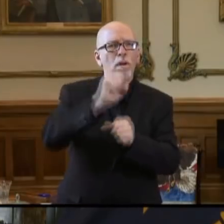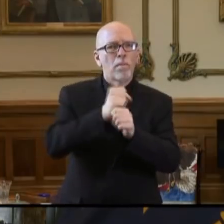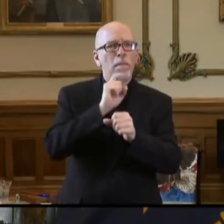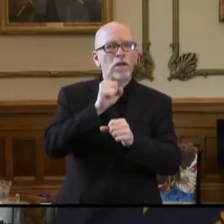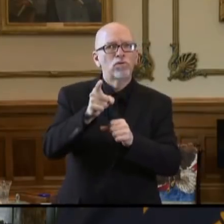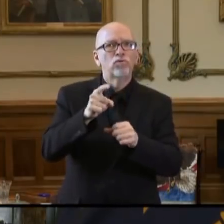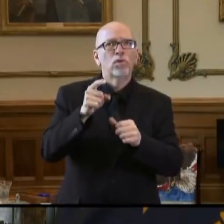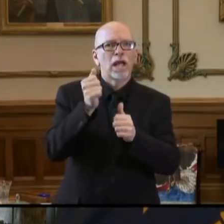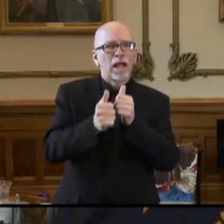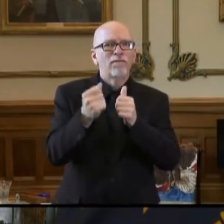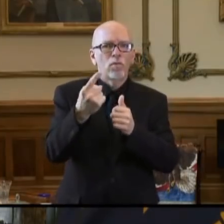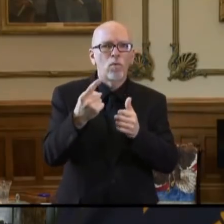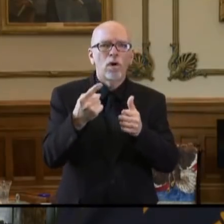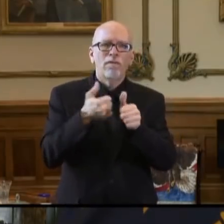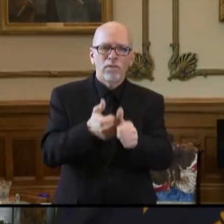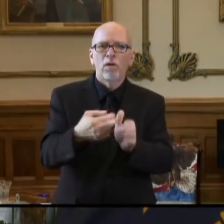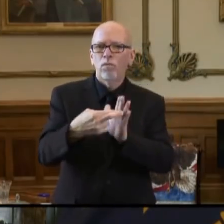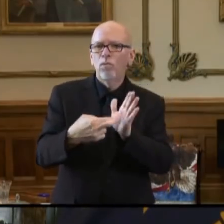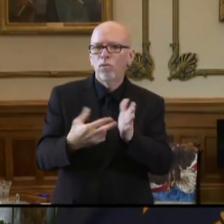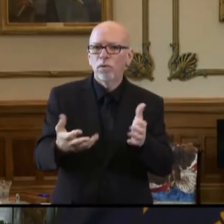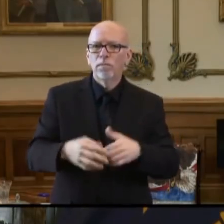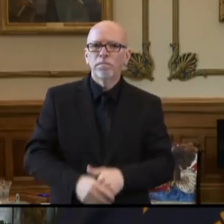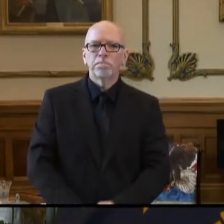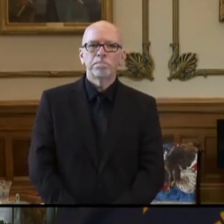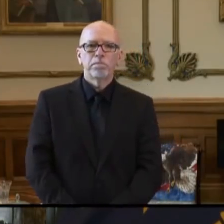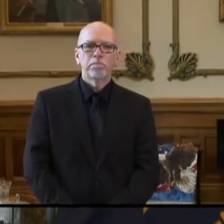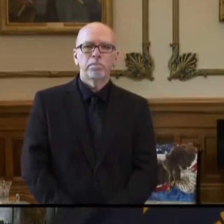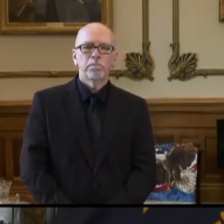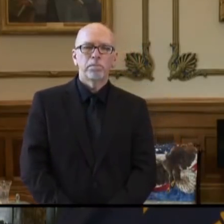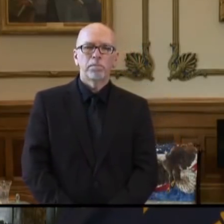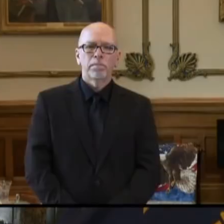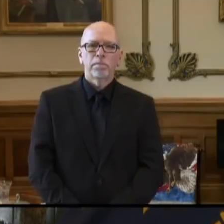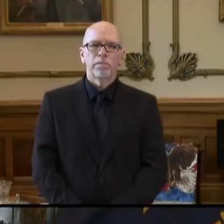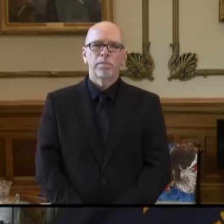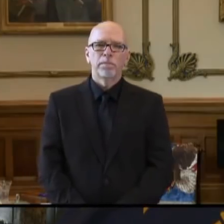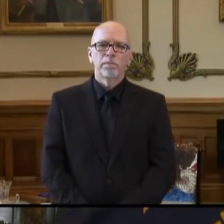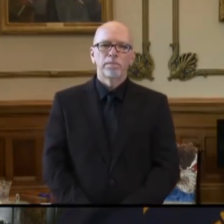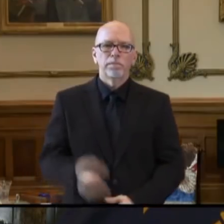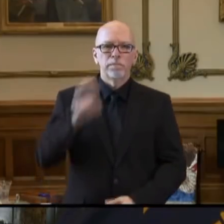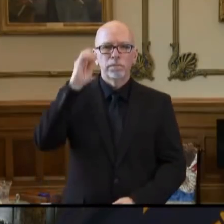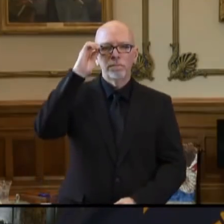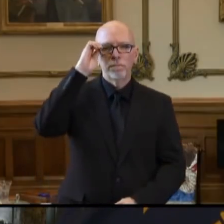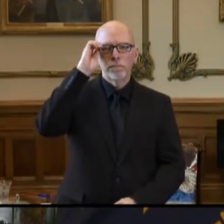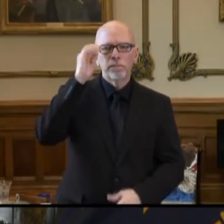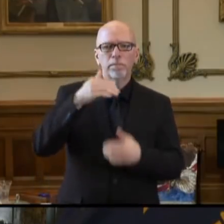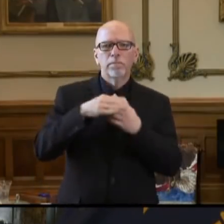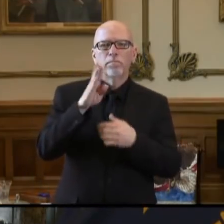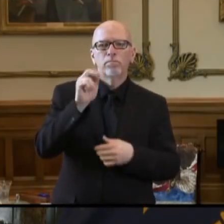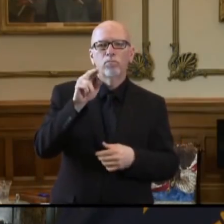CONTACTING THE STATE KNOW THAT WE ARE WORKING WITH YOUR LOCAL OFFICIALS TO MAKE SURE AGAIN EVERYONE IS PLAYING BY THE